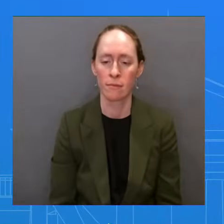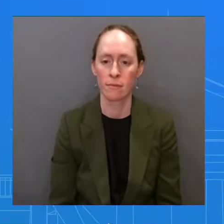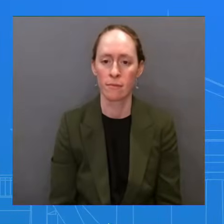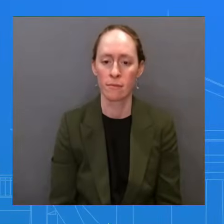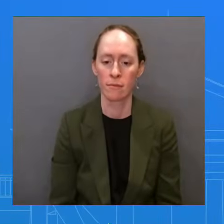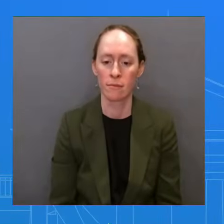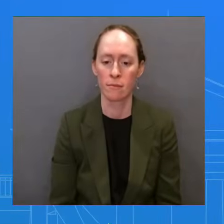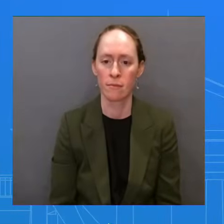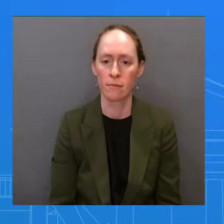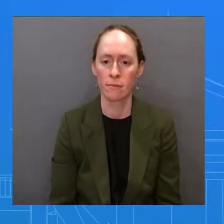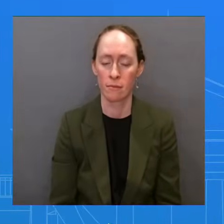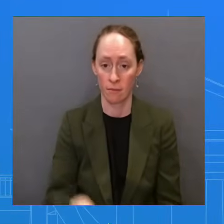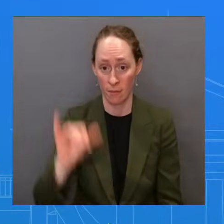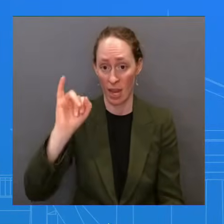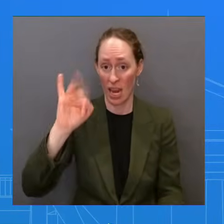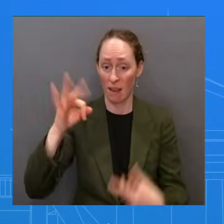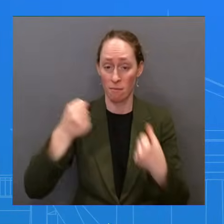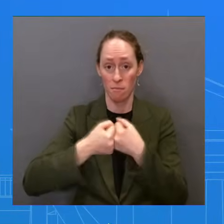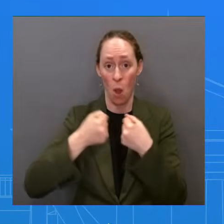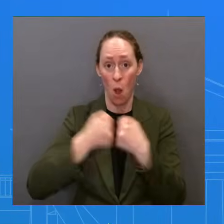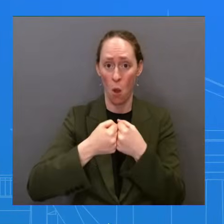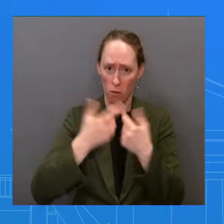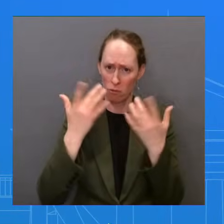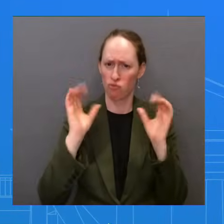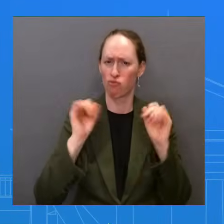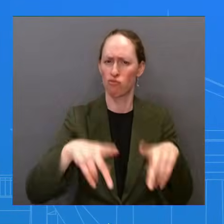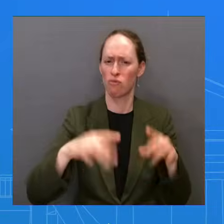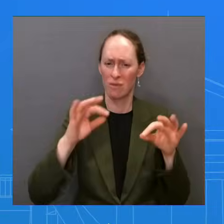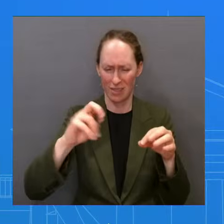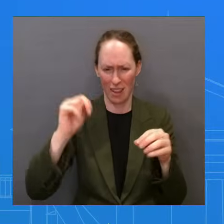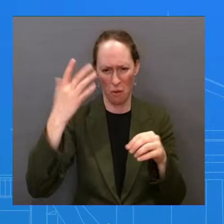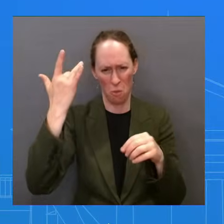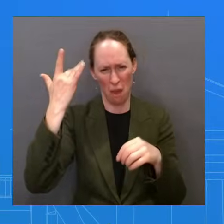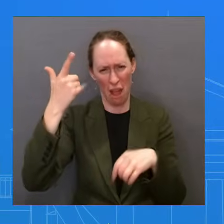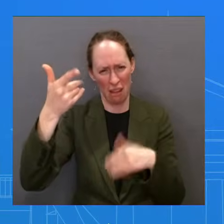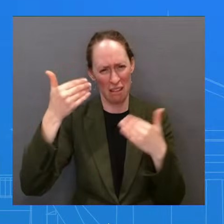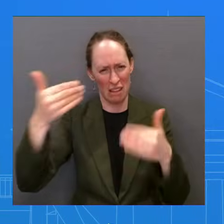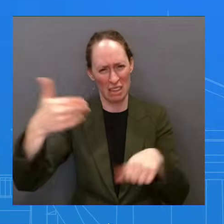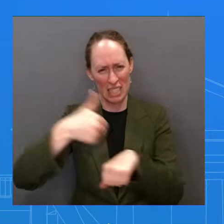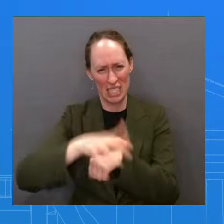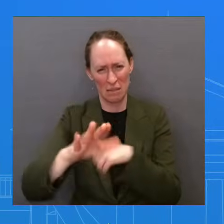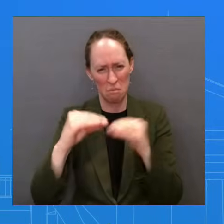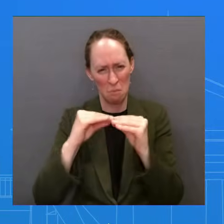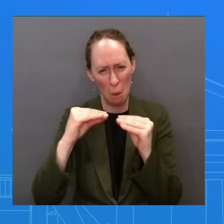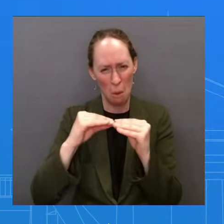1,500 active-duty U.S. troops down there? Ms. Jean-Pierre: Because we need more work. We need -- more work needs to be done, Peter.